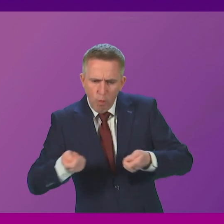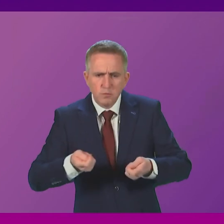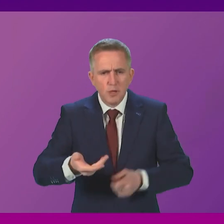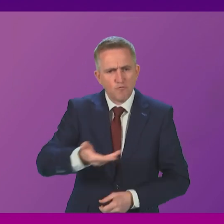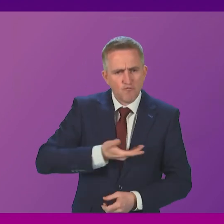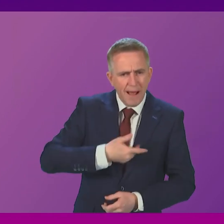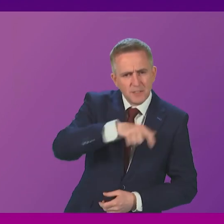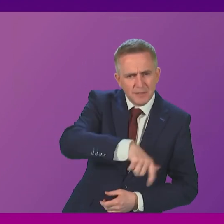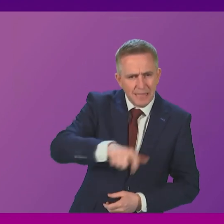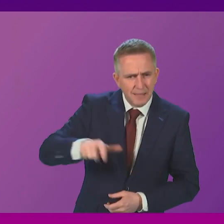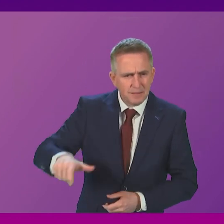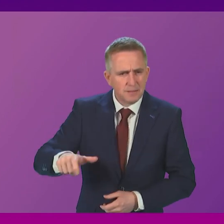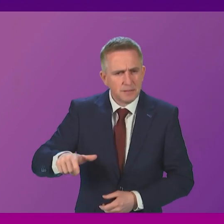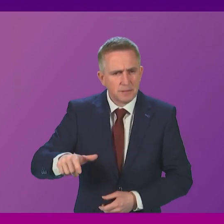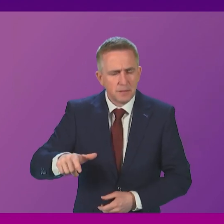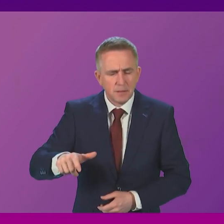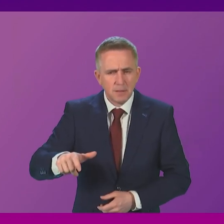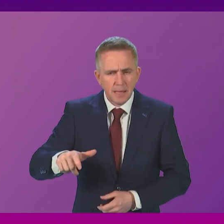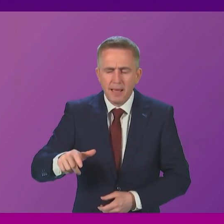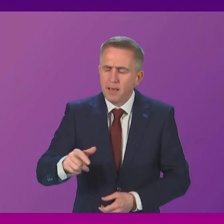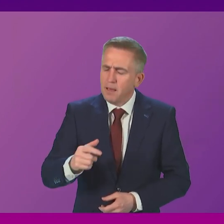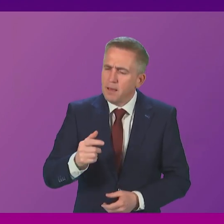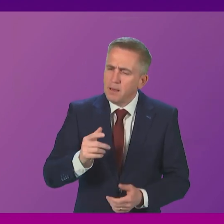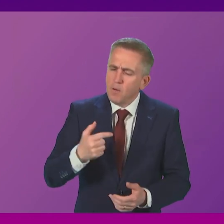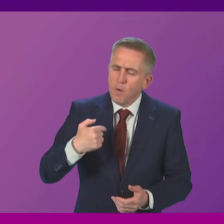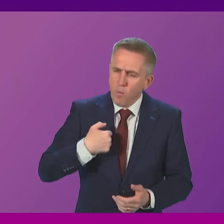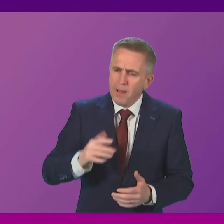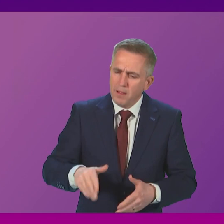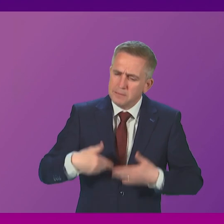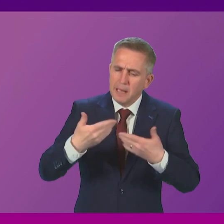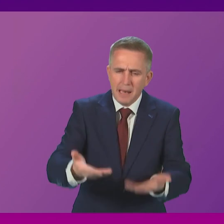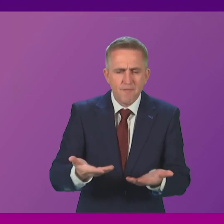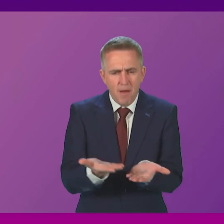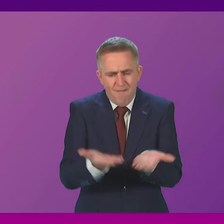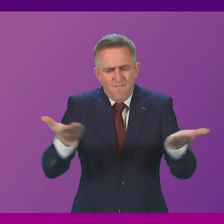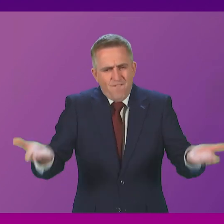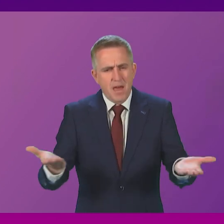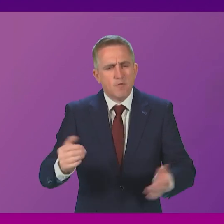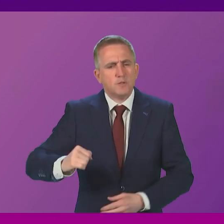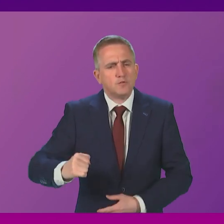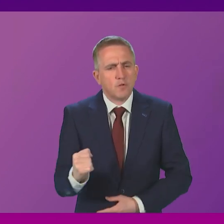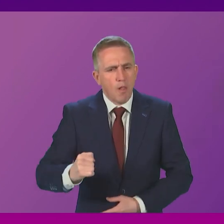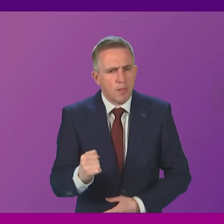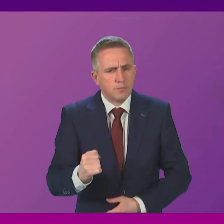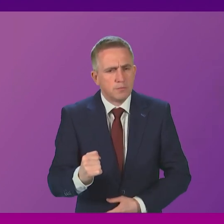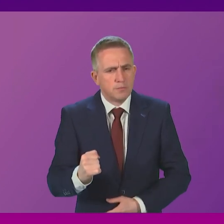security protections, we will deliver a fairer Scotland, and from banning cruel conversion